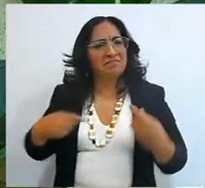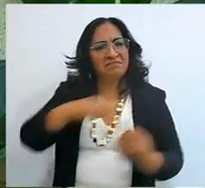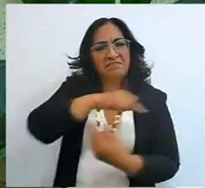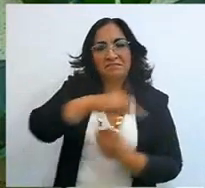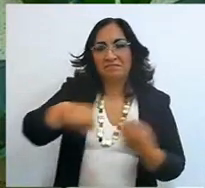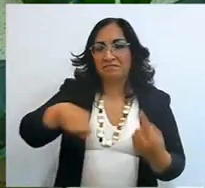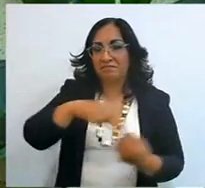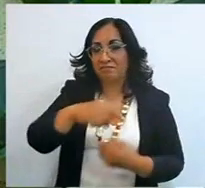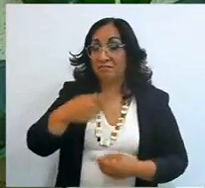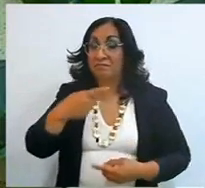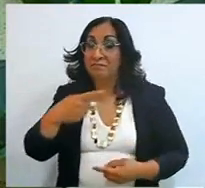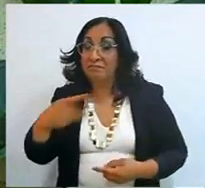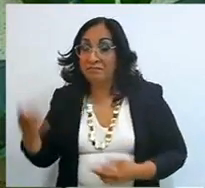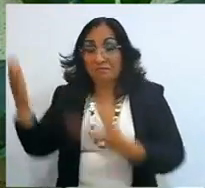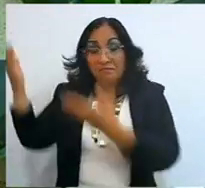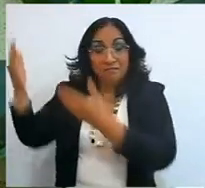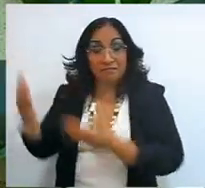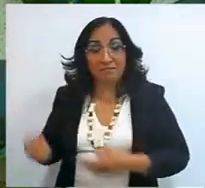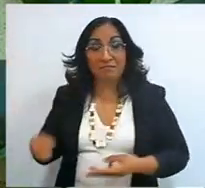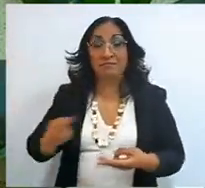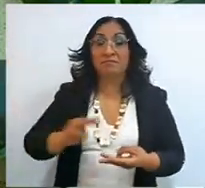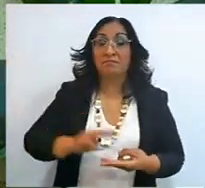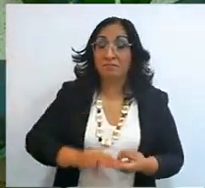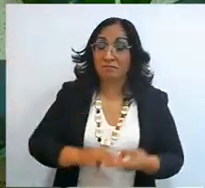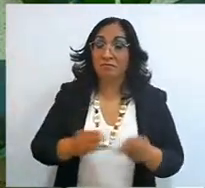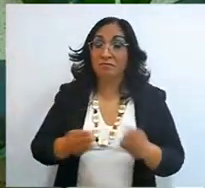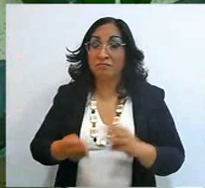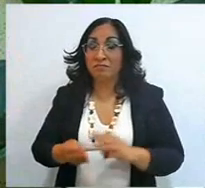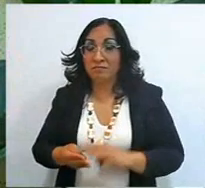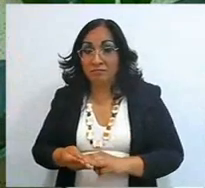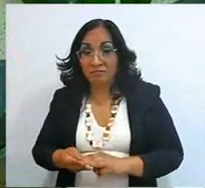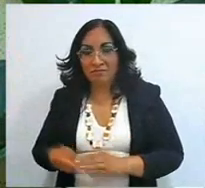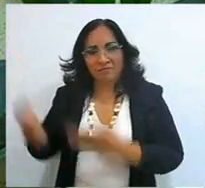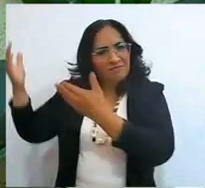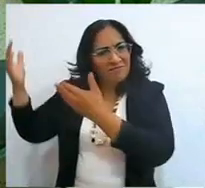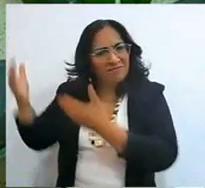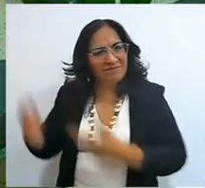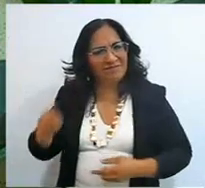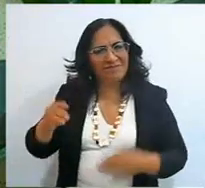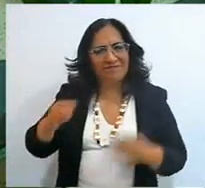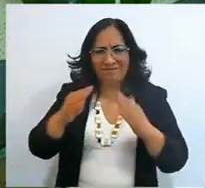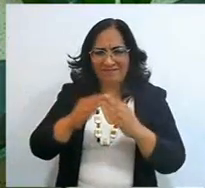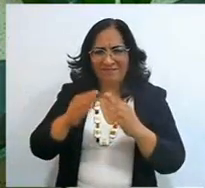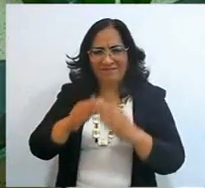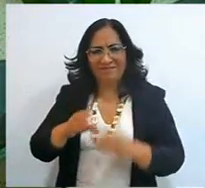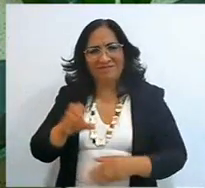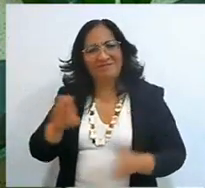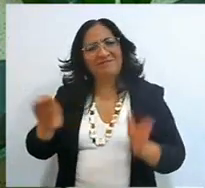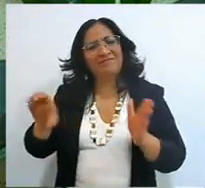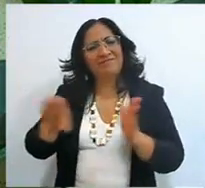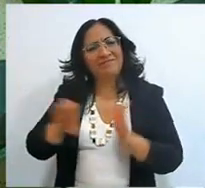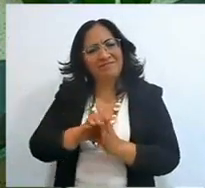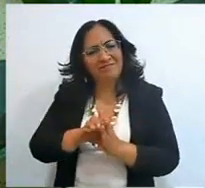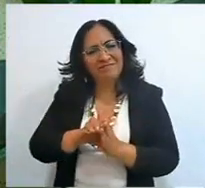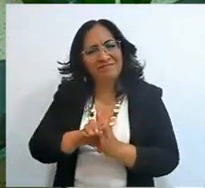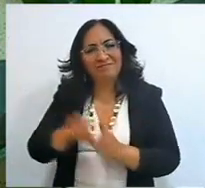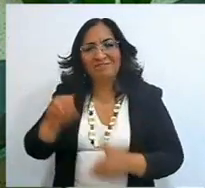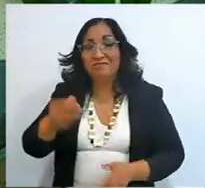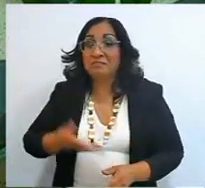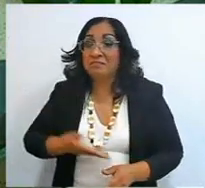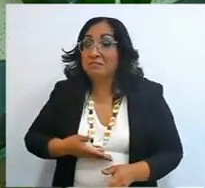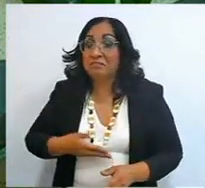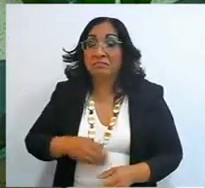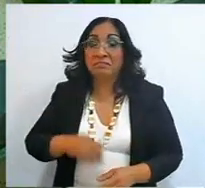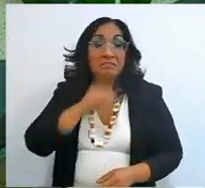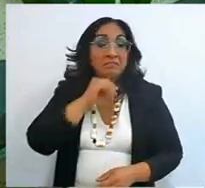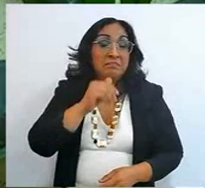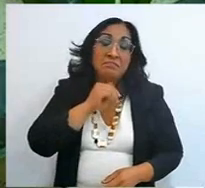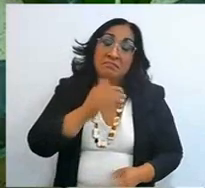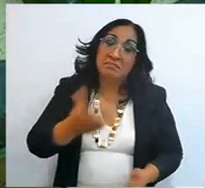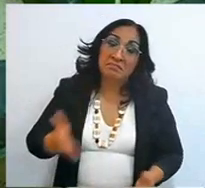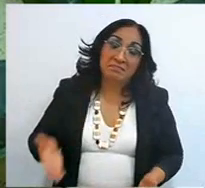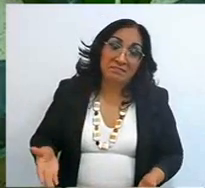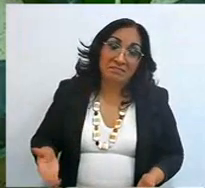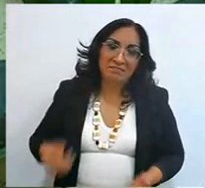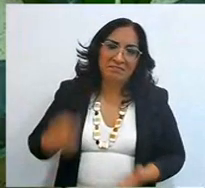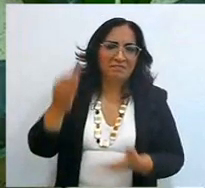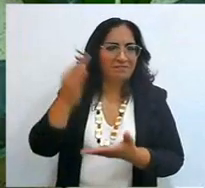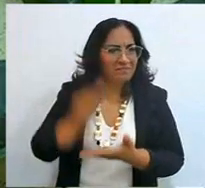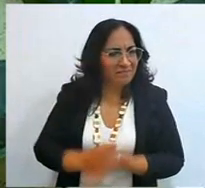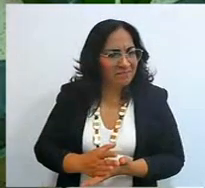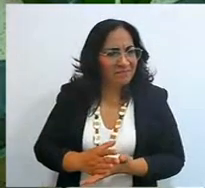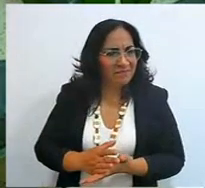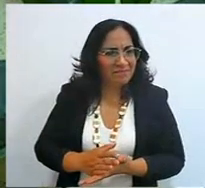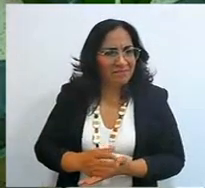and you know if you did the right thing, and that hole you have in your heart can only be filled by God,